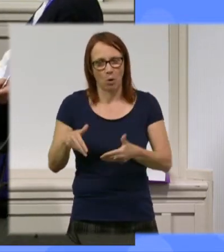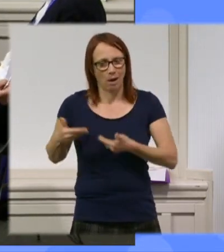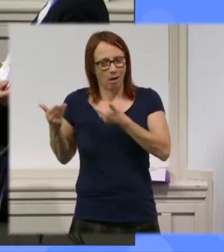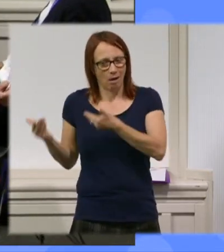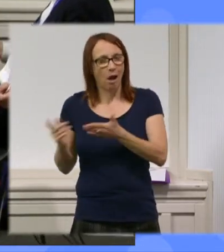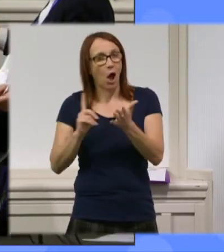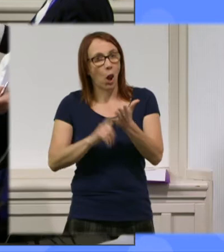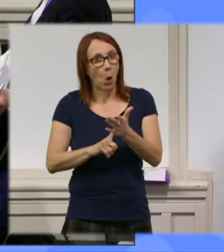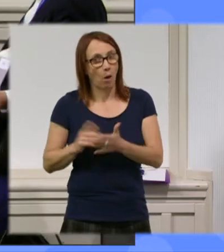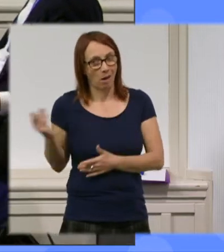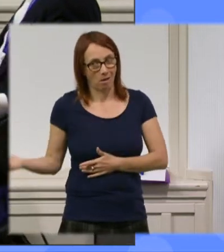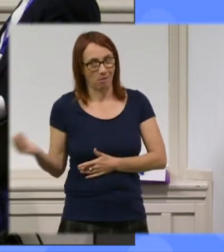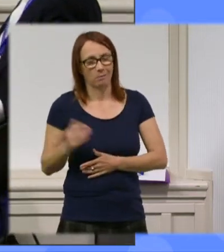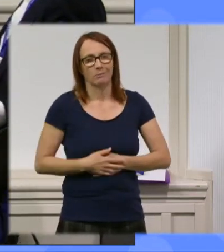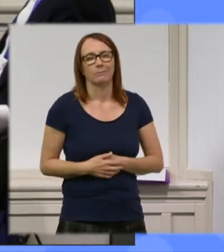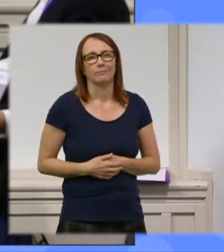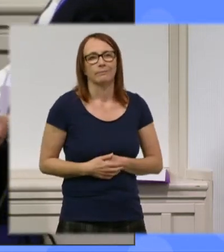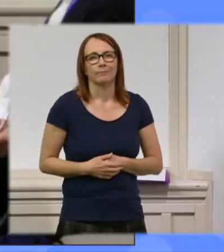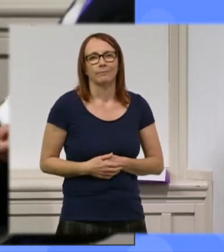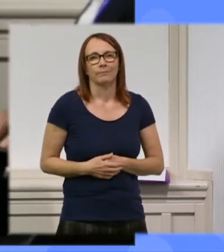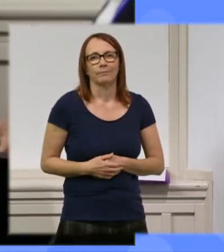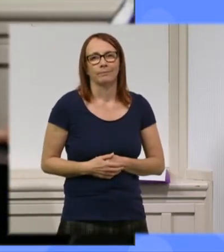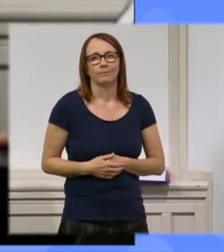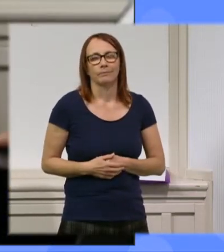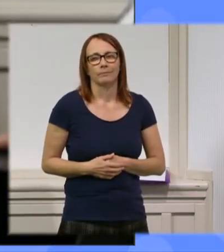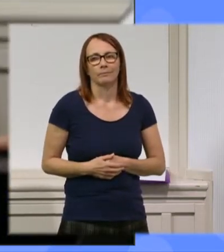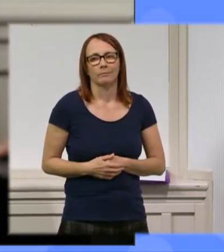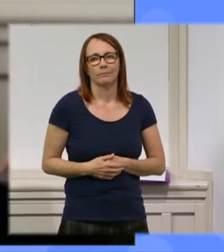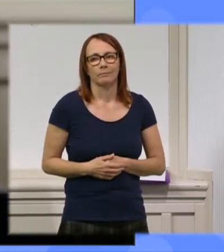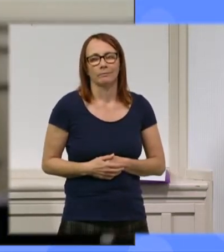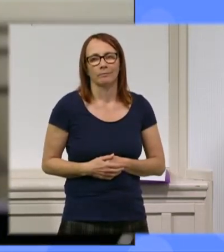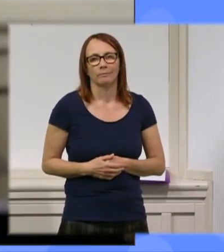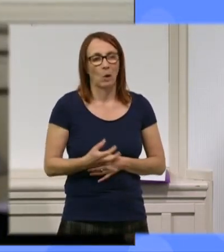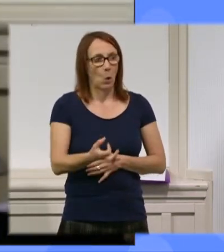that's okay so we're asked to speak about in our brief what we think the